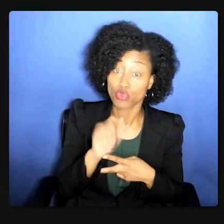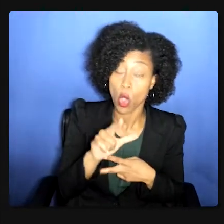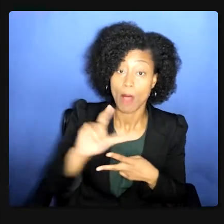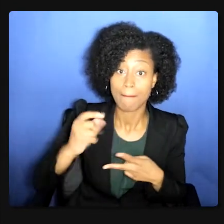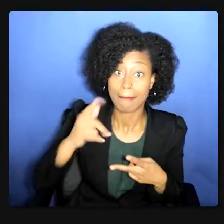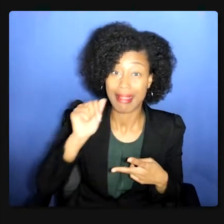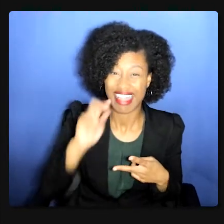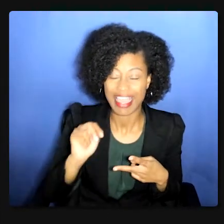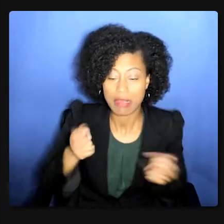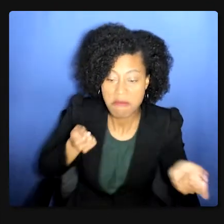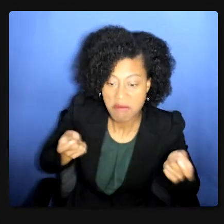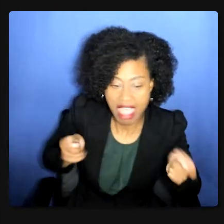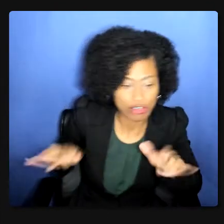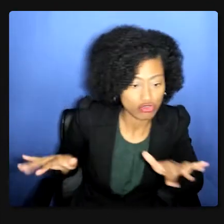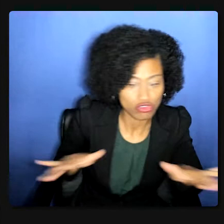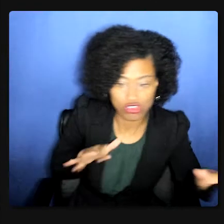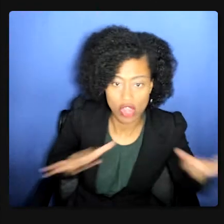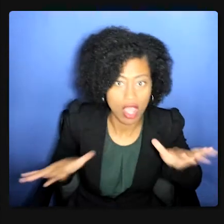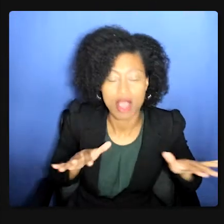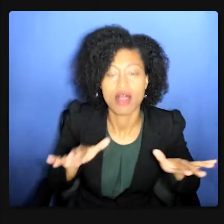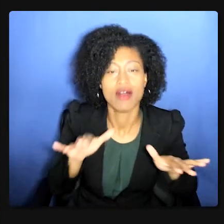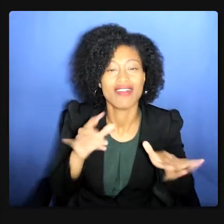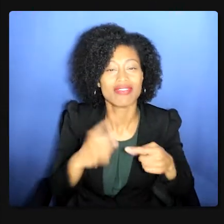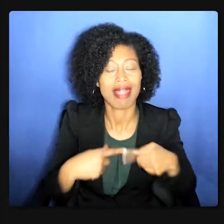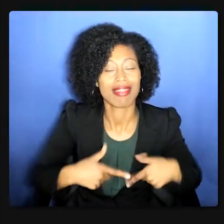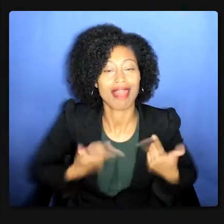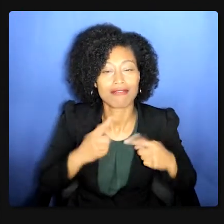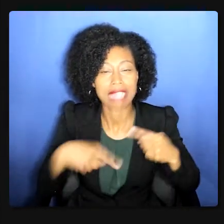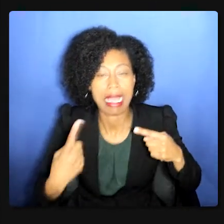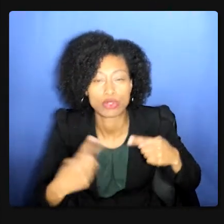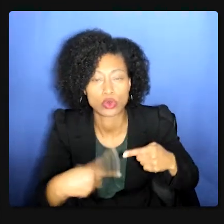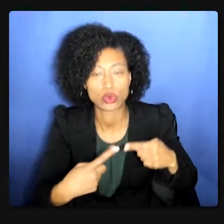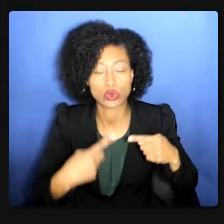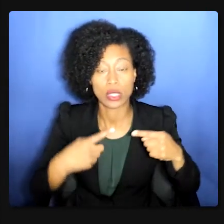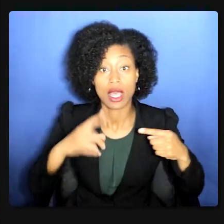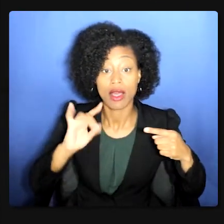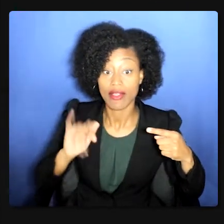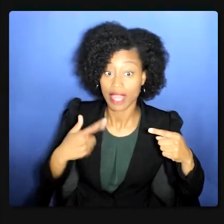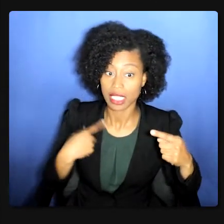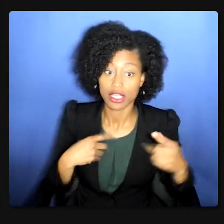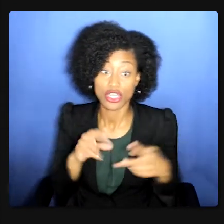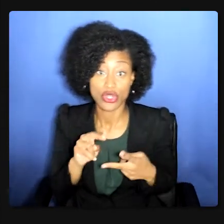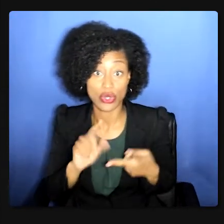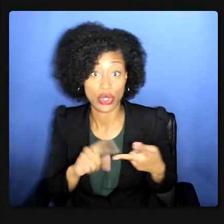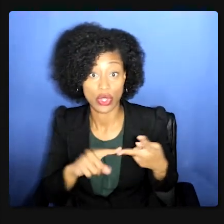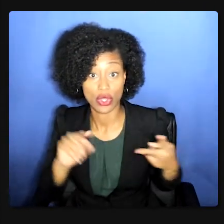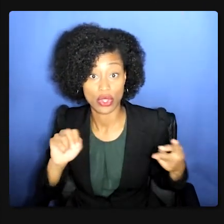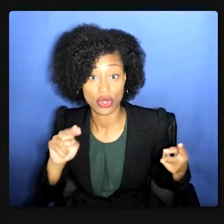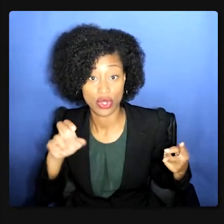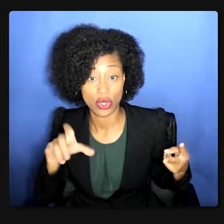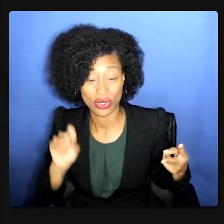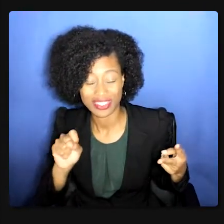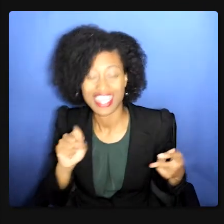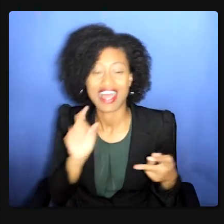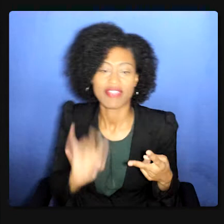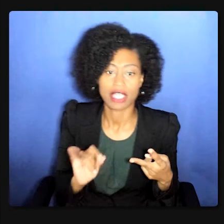that manages the nodes, manage the workloads, the life cycle, right. And nodes are the visual machines